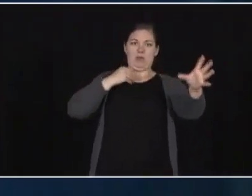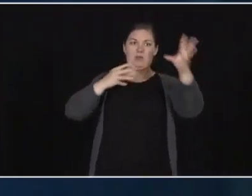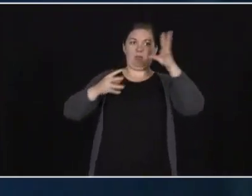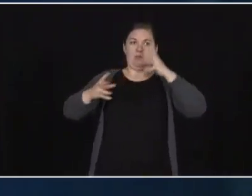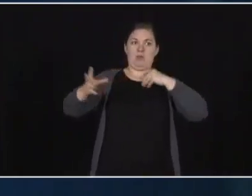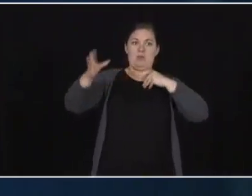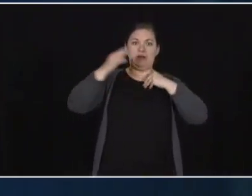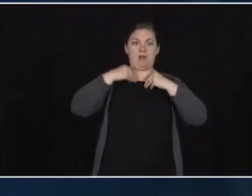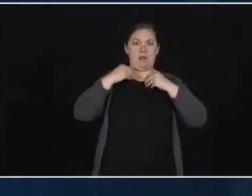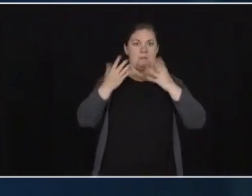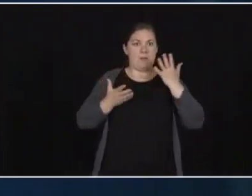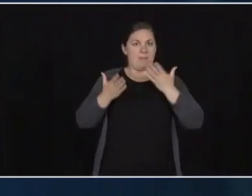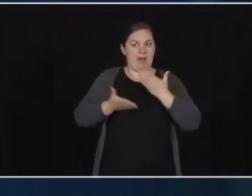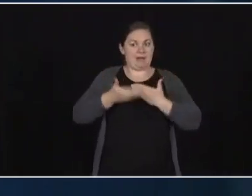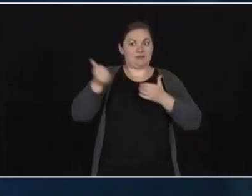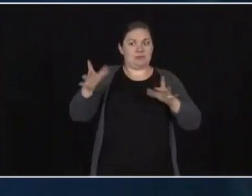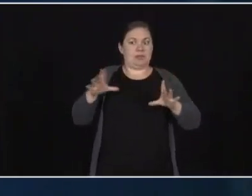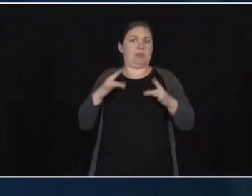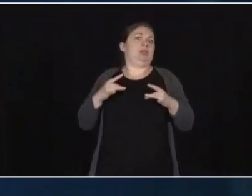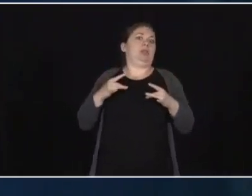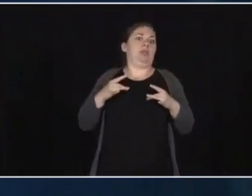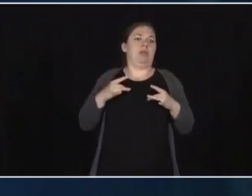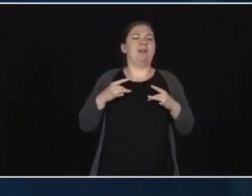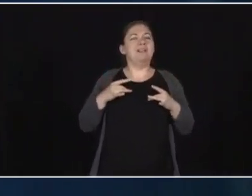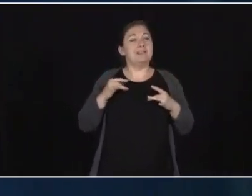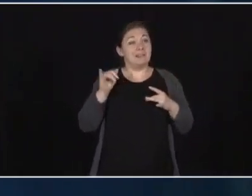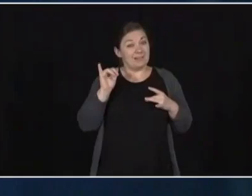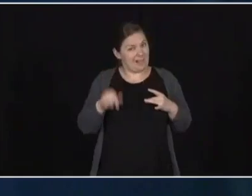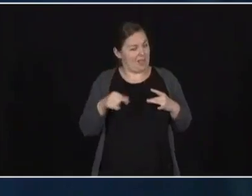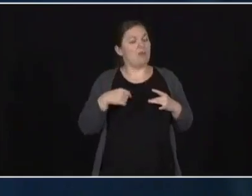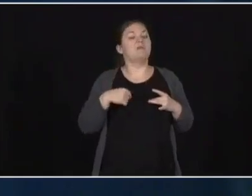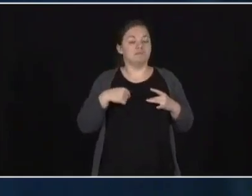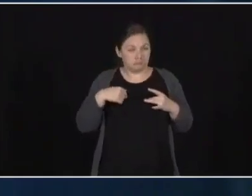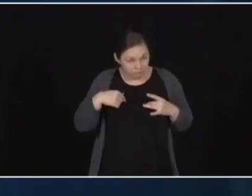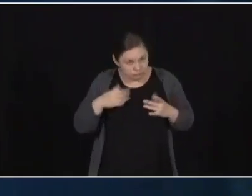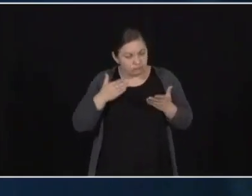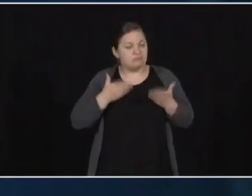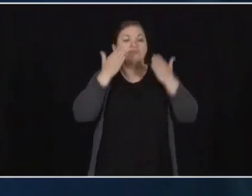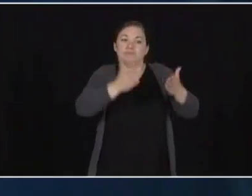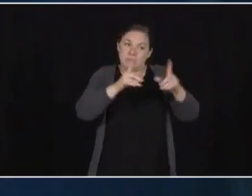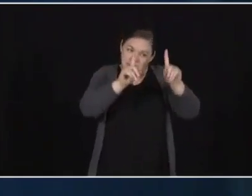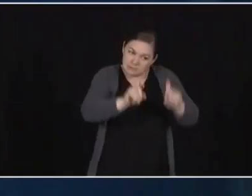That is where we're at right now and that is what we have seen as we have seen a significant other